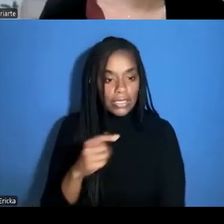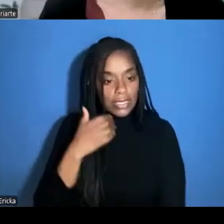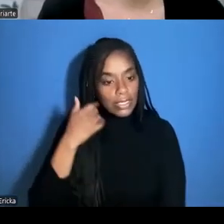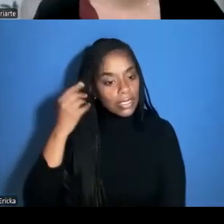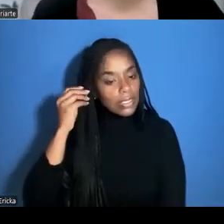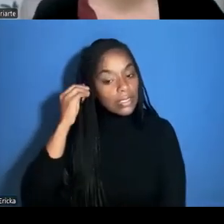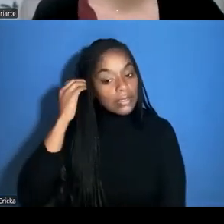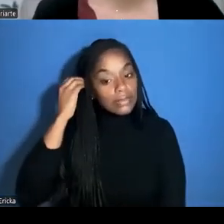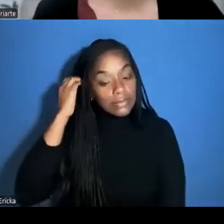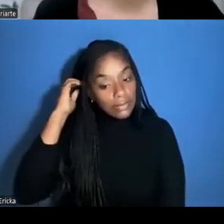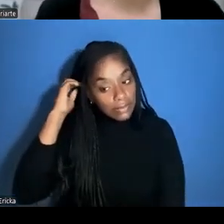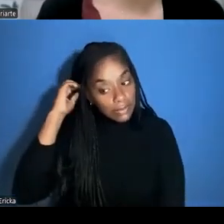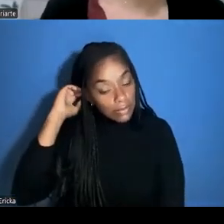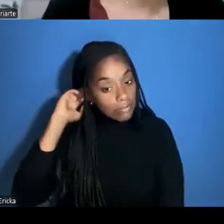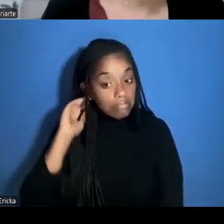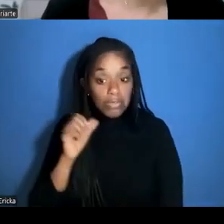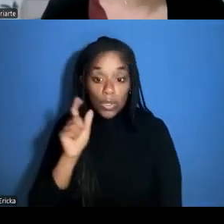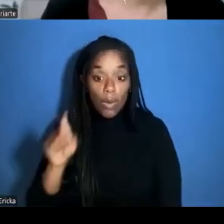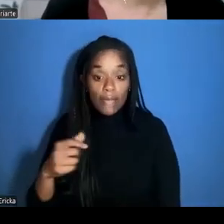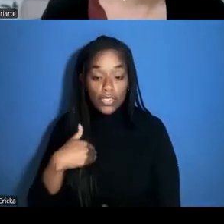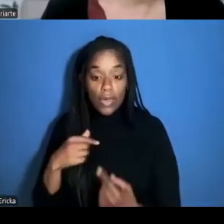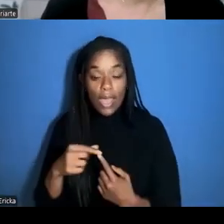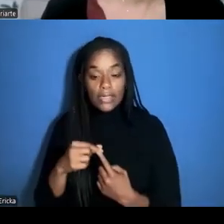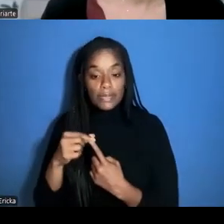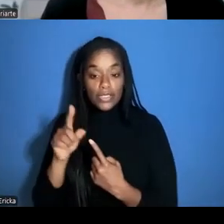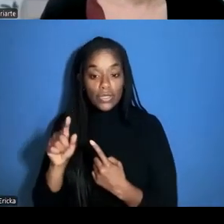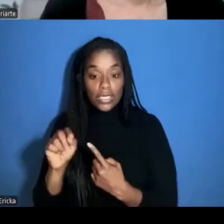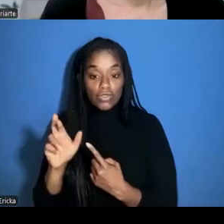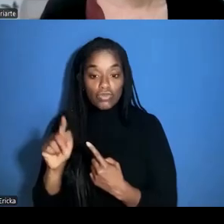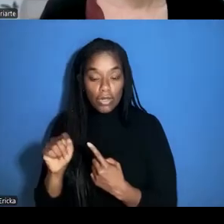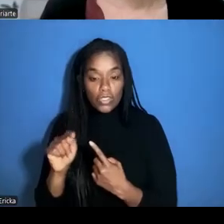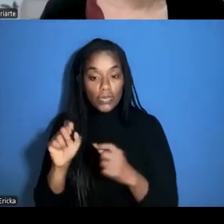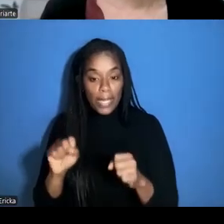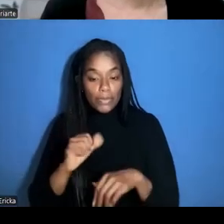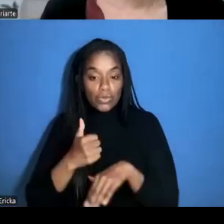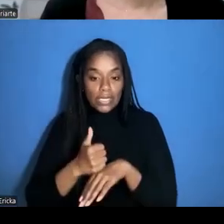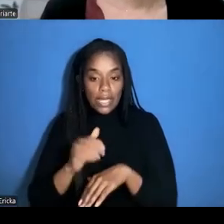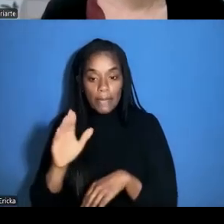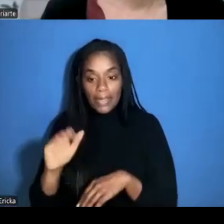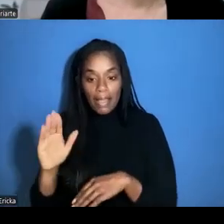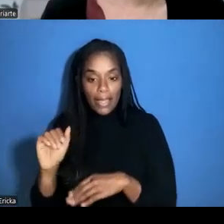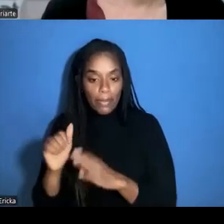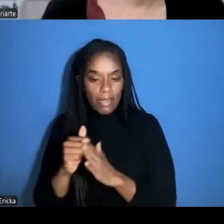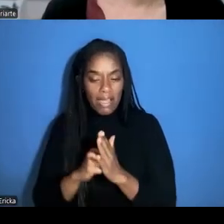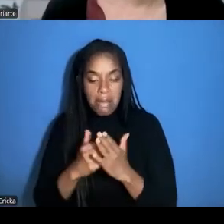you don't have to have a Special Needs Trust to have a CalAble l account. But again you can have both if that's what you want.